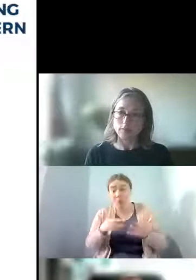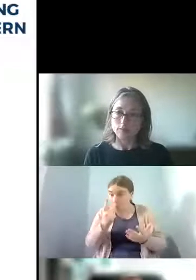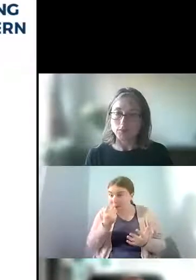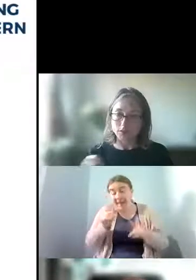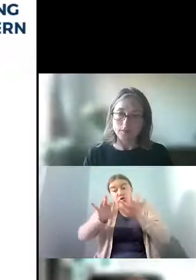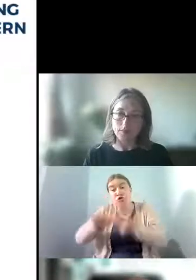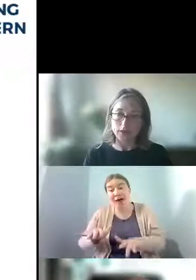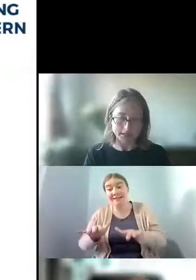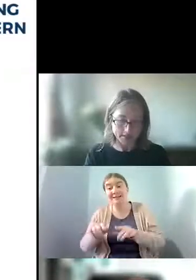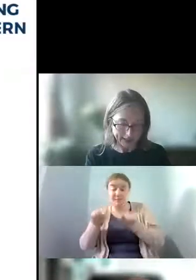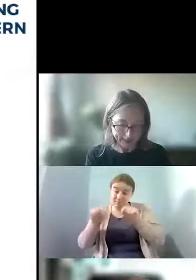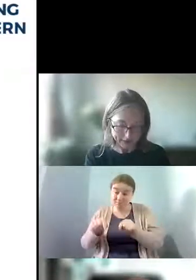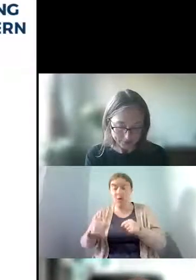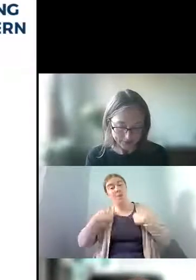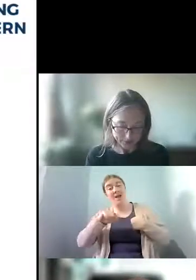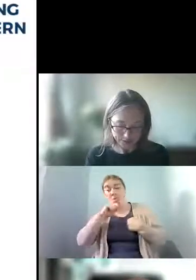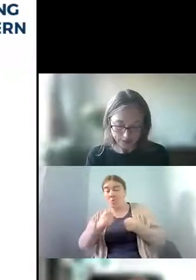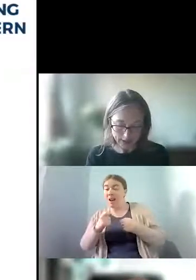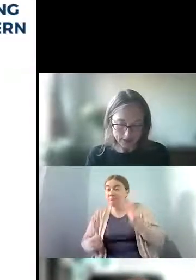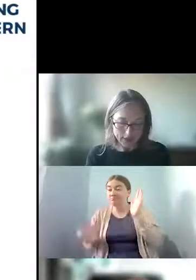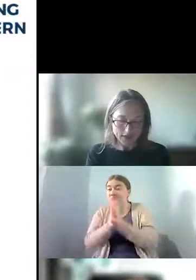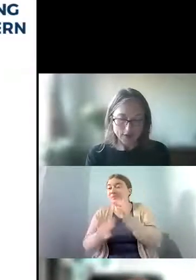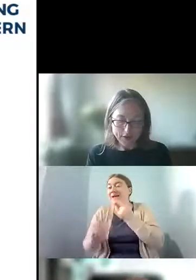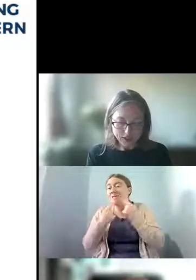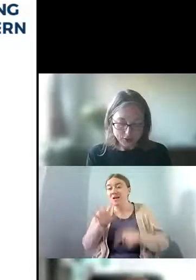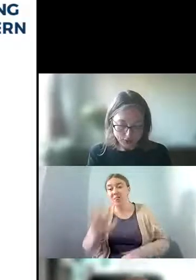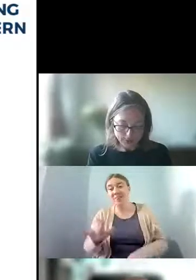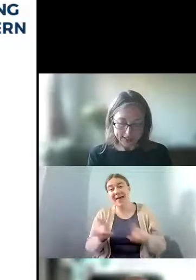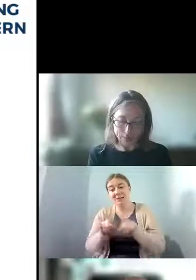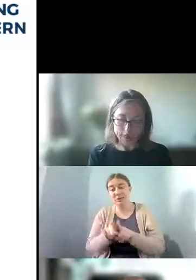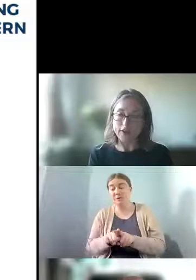put the guidance back in there as well so now back to our talk this evening we're very lucky